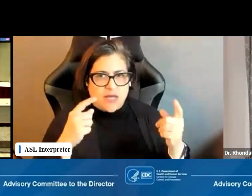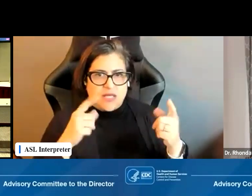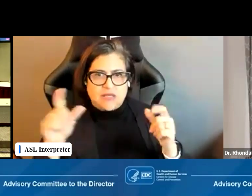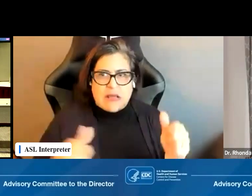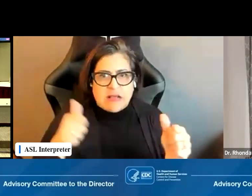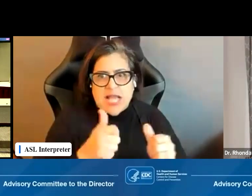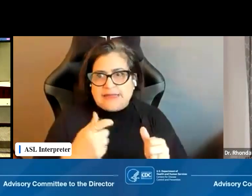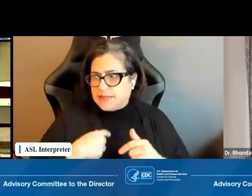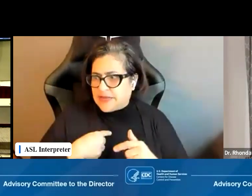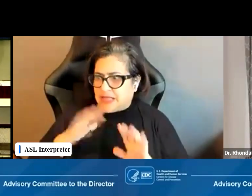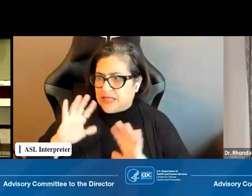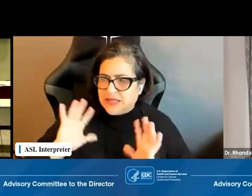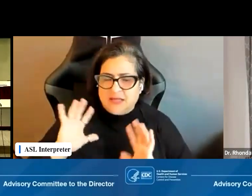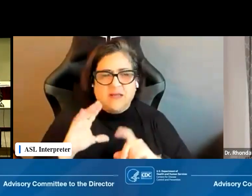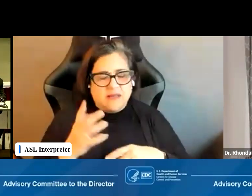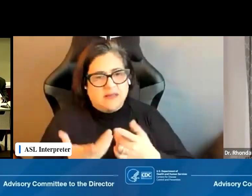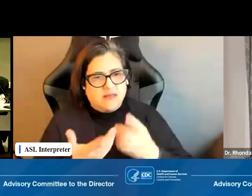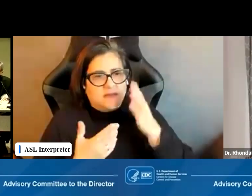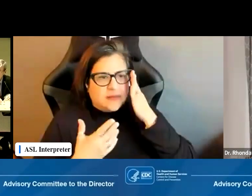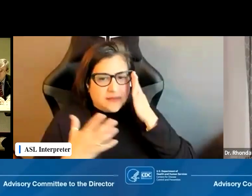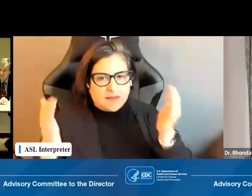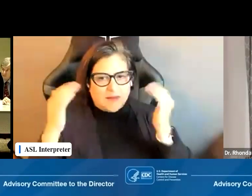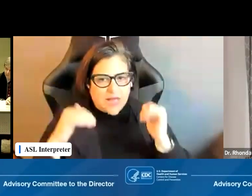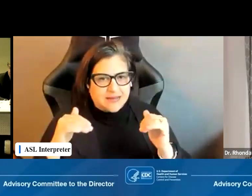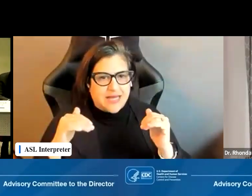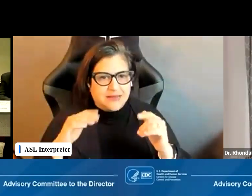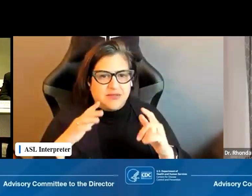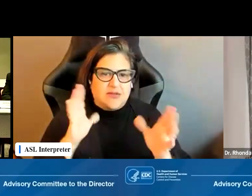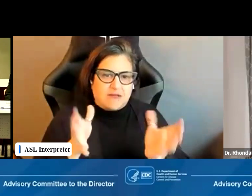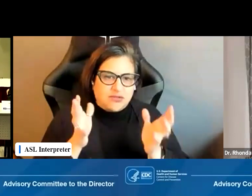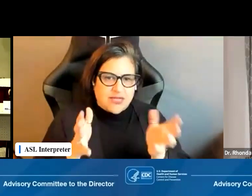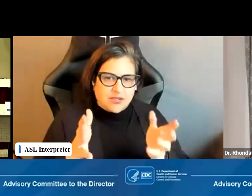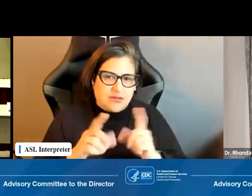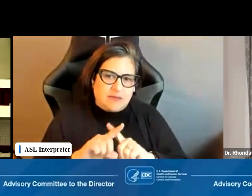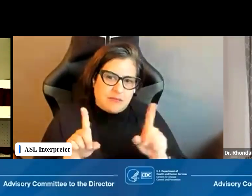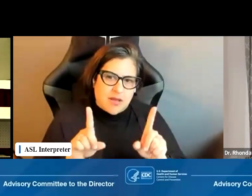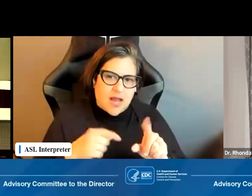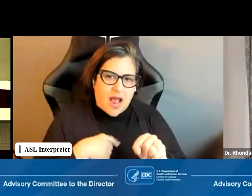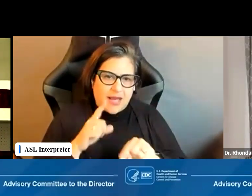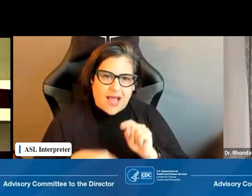and then have the next conversation. But I can't see doing it all in once.